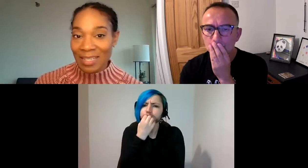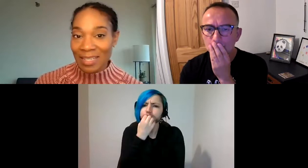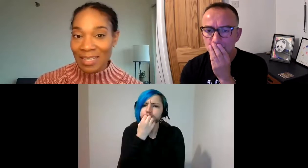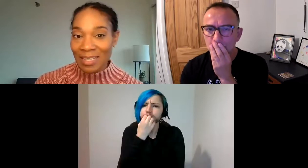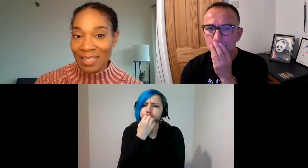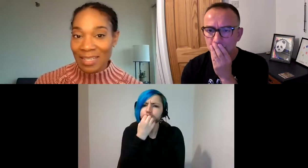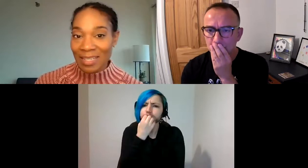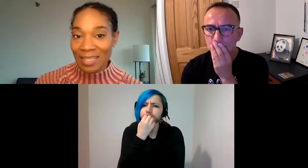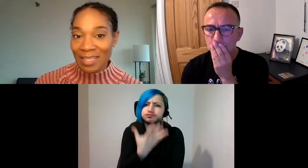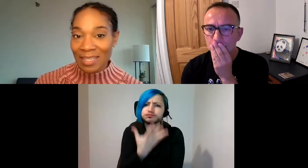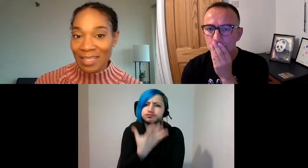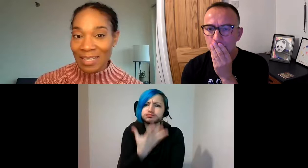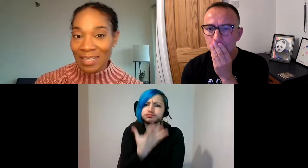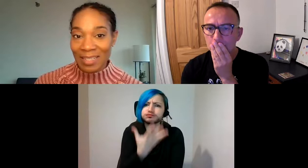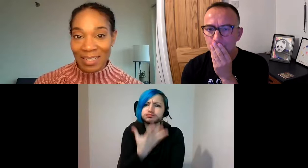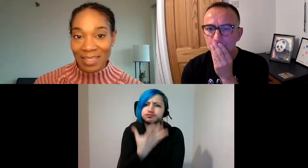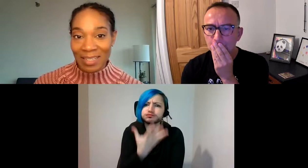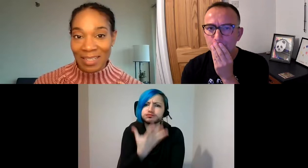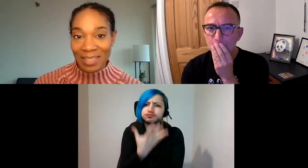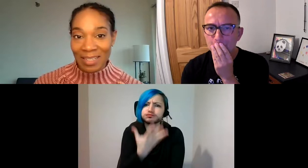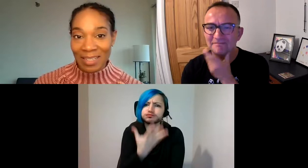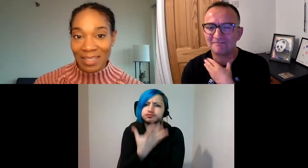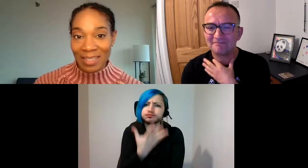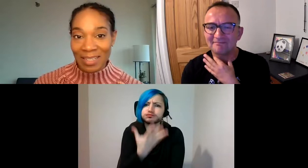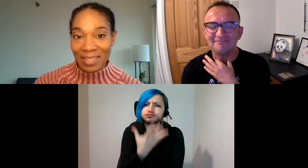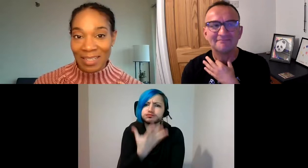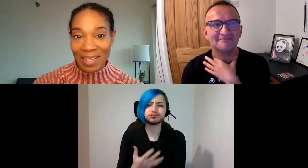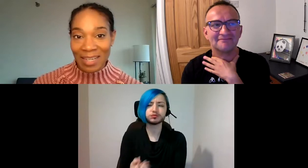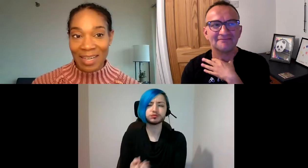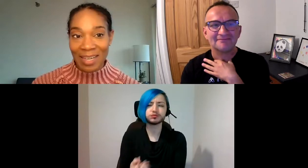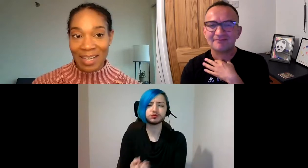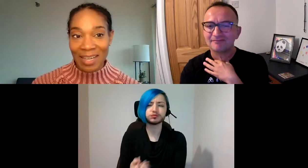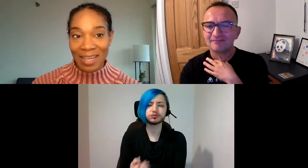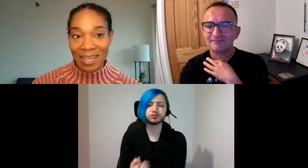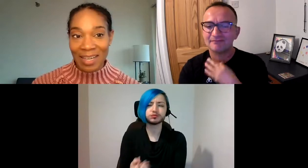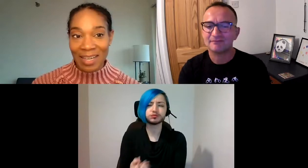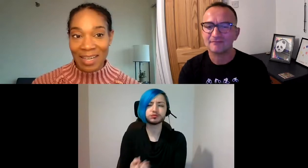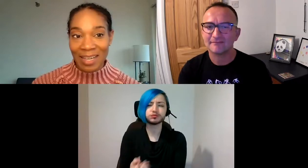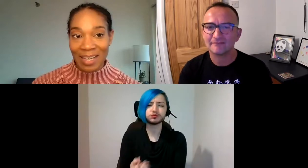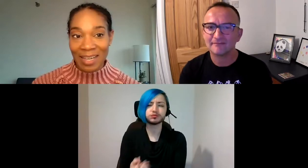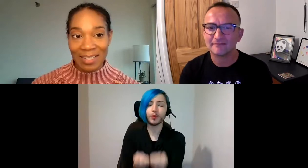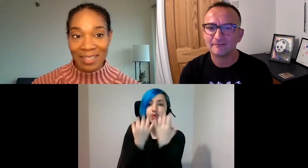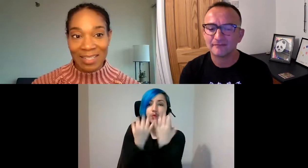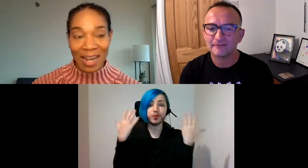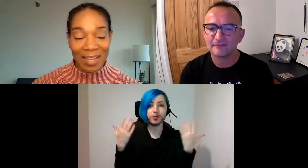starts but its truly a need to have a resource that